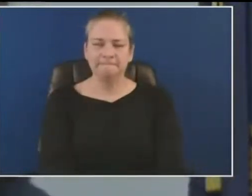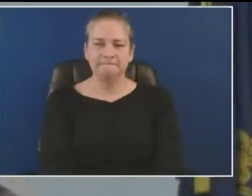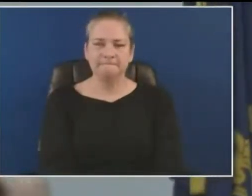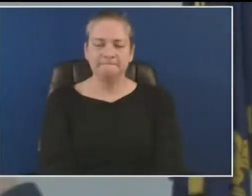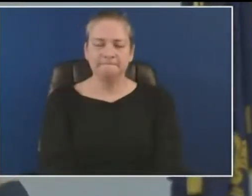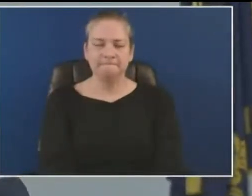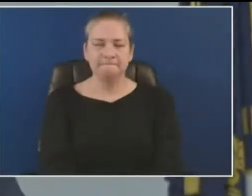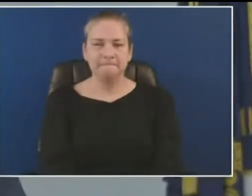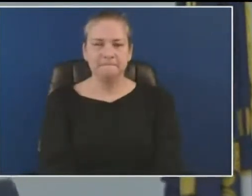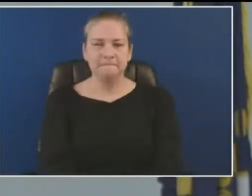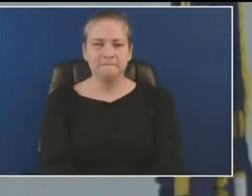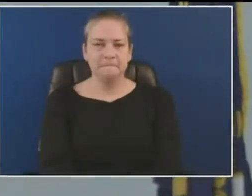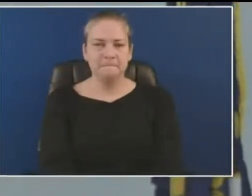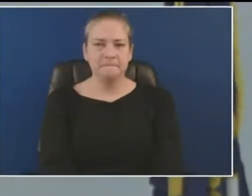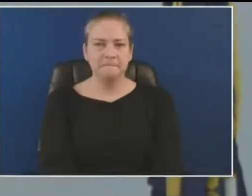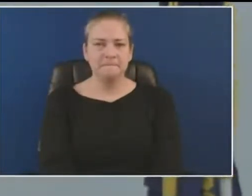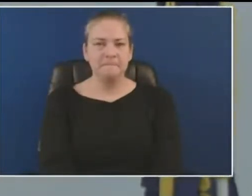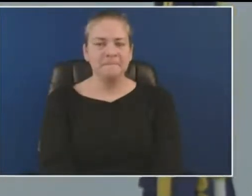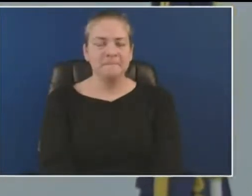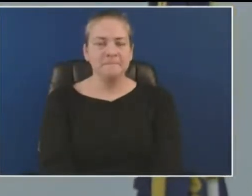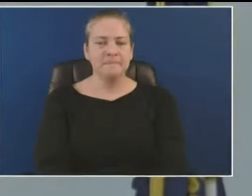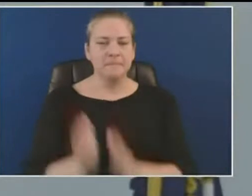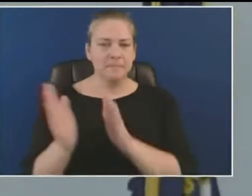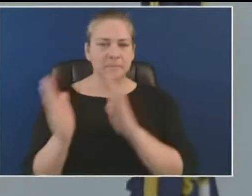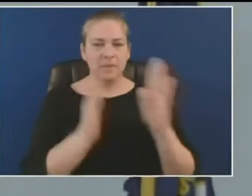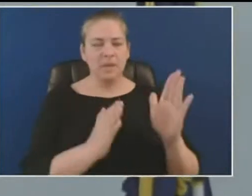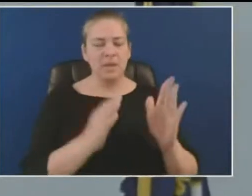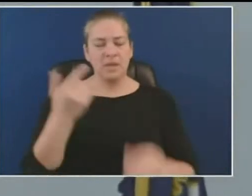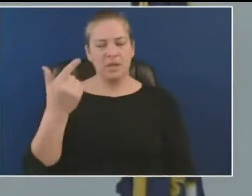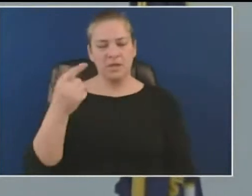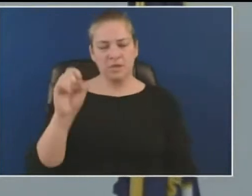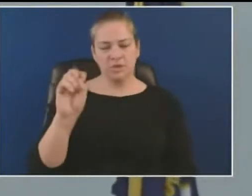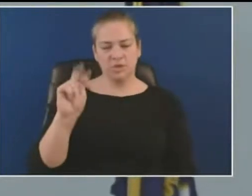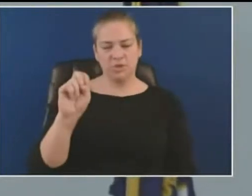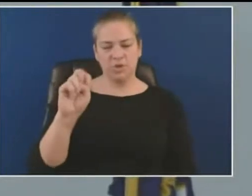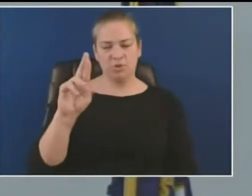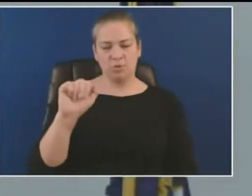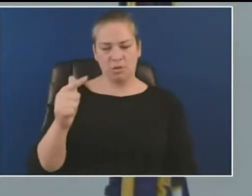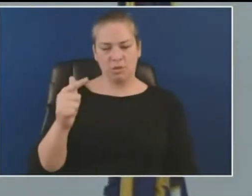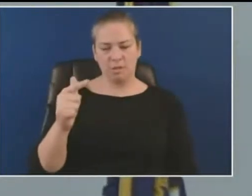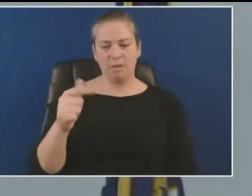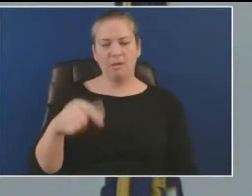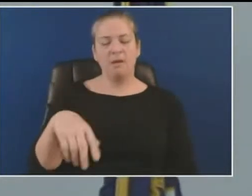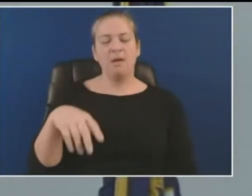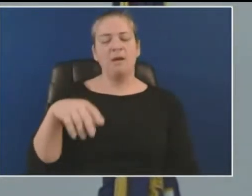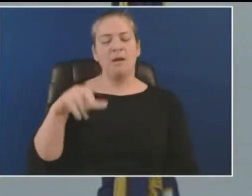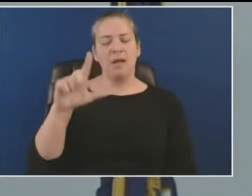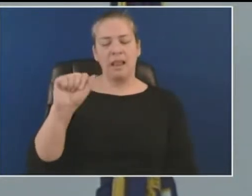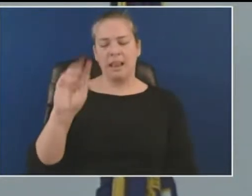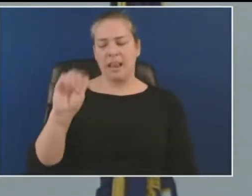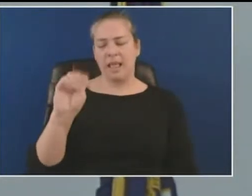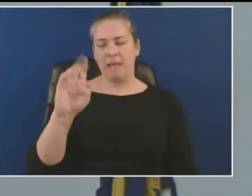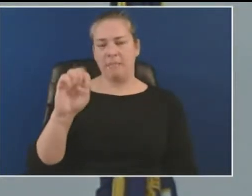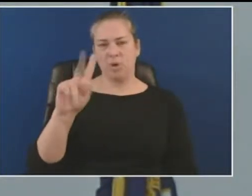Next, we're going to hear from General Hal Lambert and our National Guard now answers the call and this